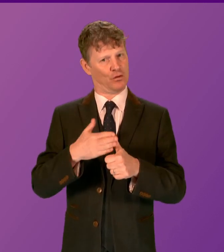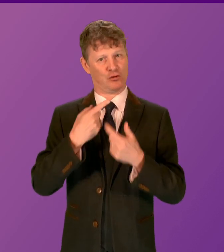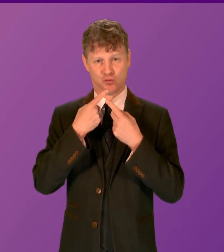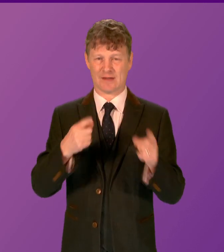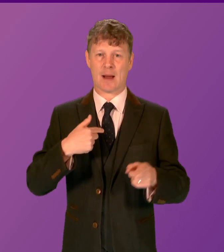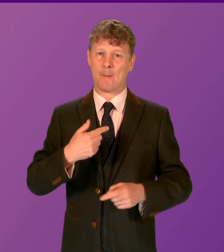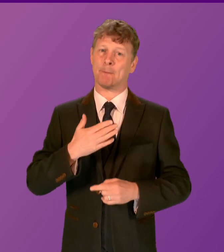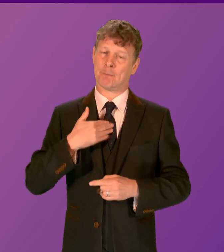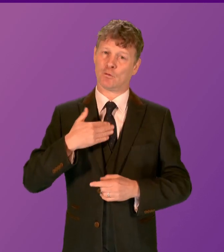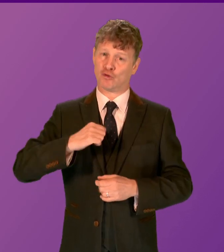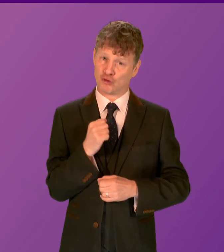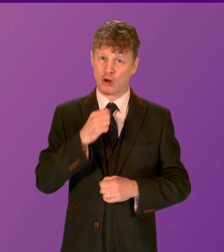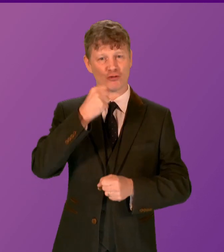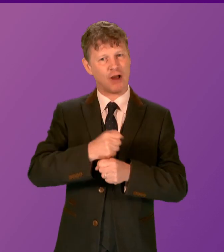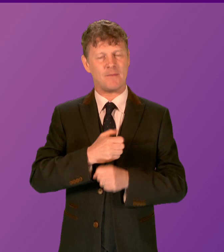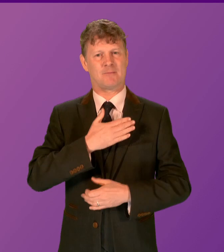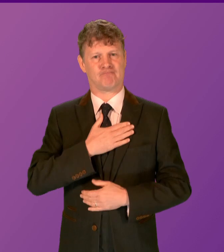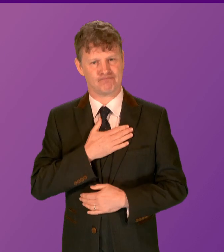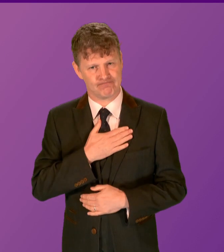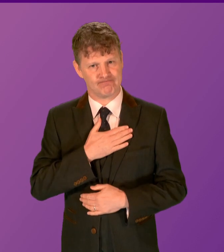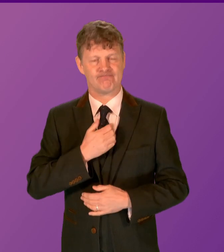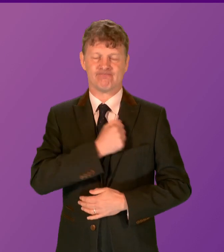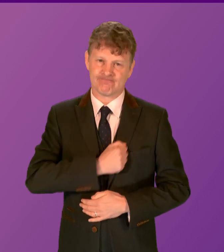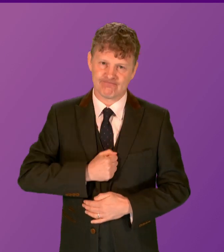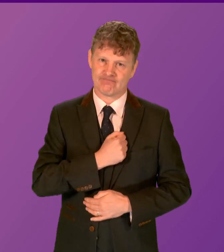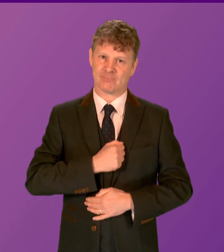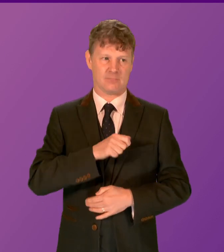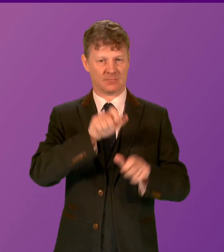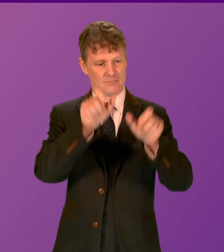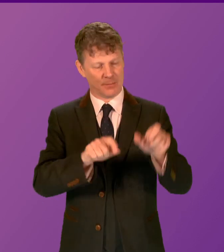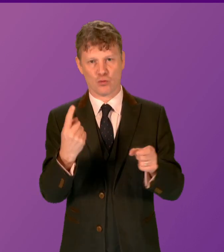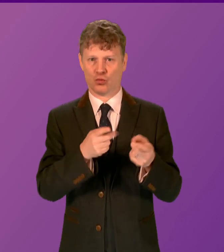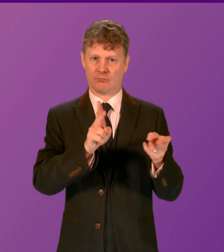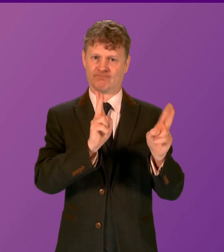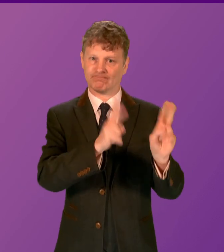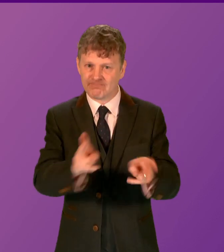entire Government are with every single person who has lost a loved one to a suspected drug death.